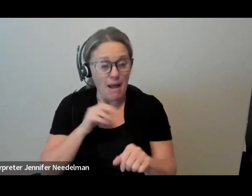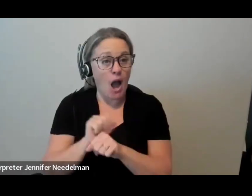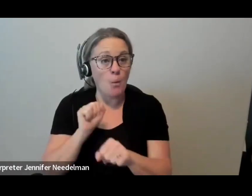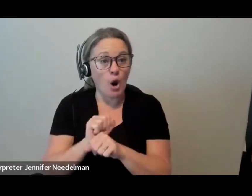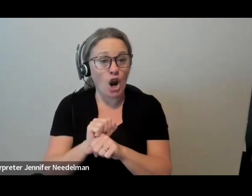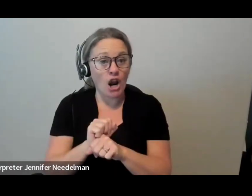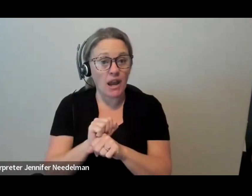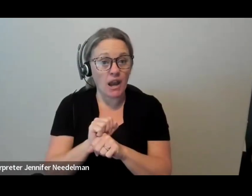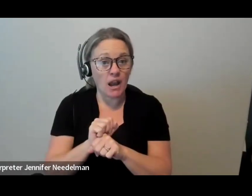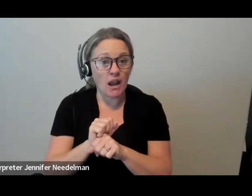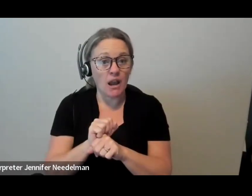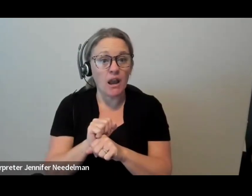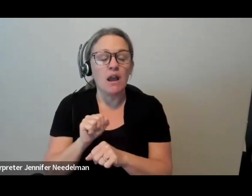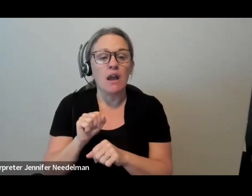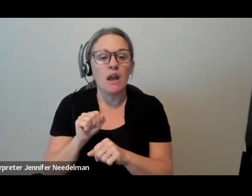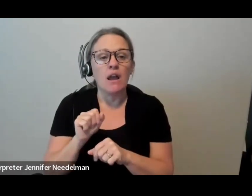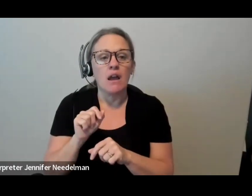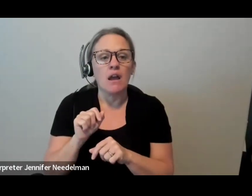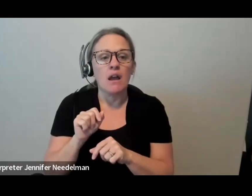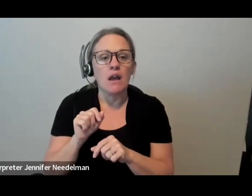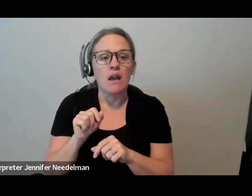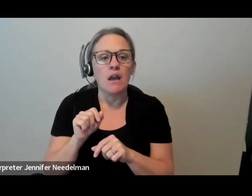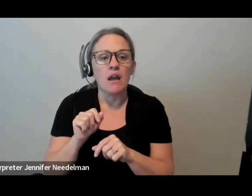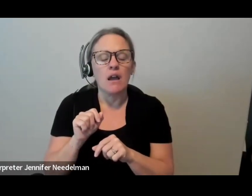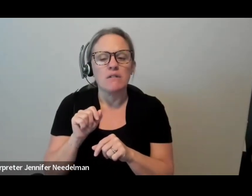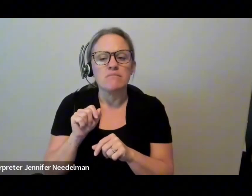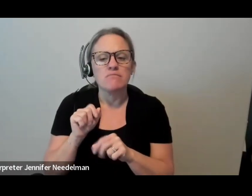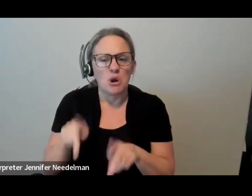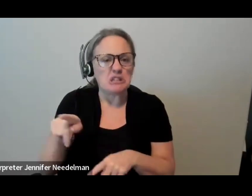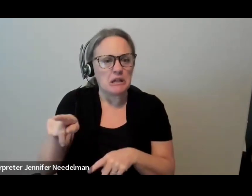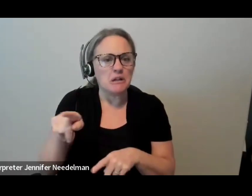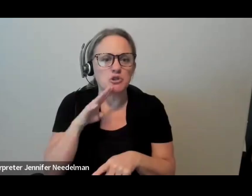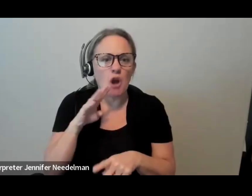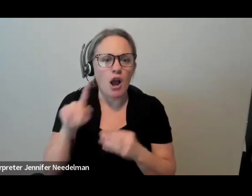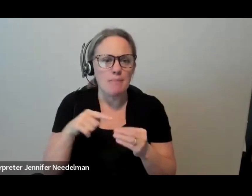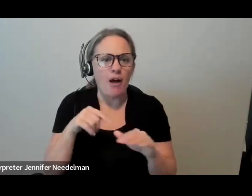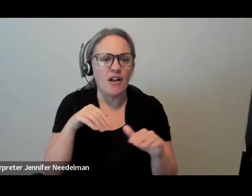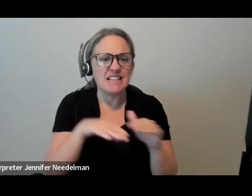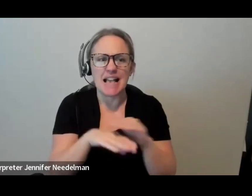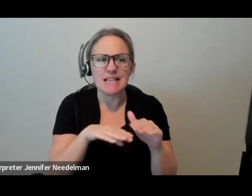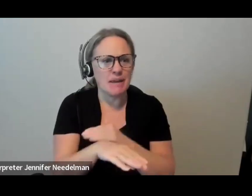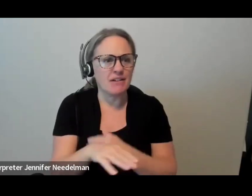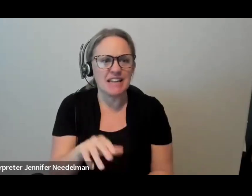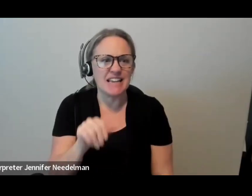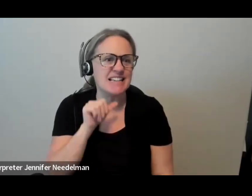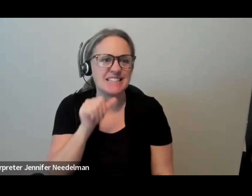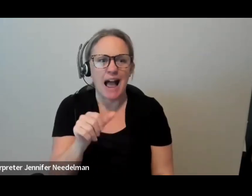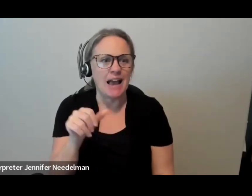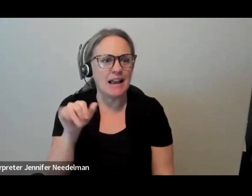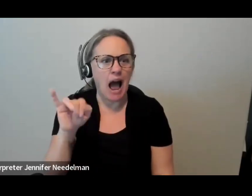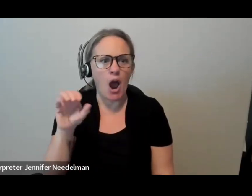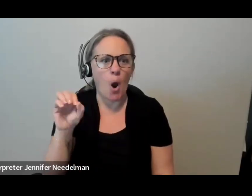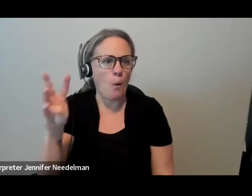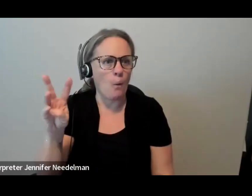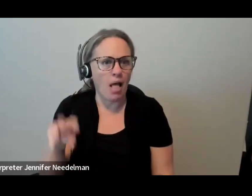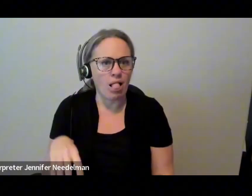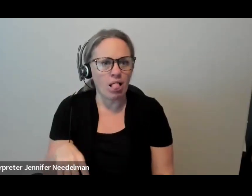Tim Cook, talked about accessibility is not an IOI, it is about embracing our differences.